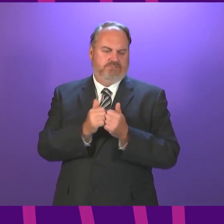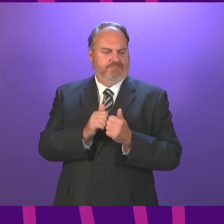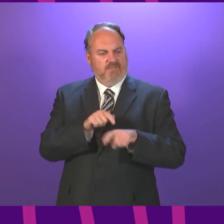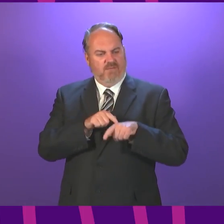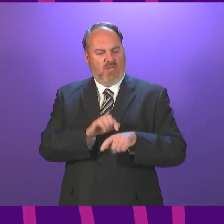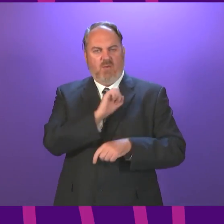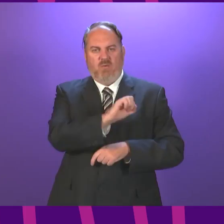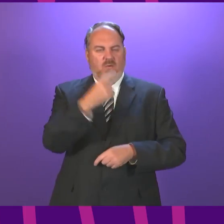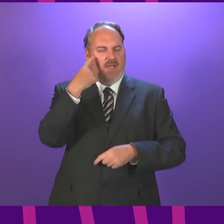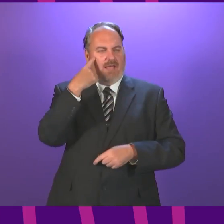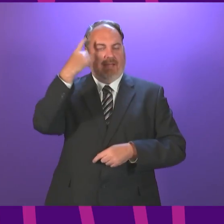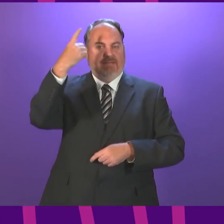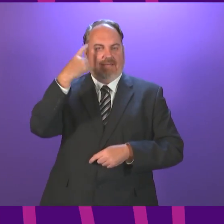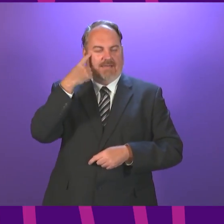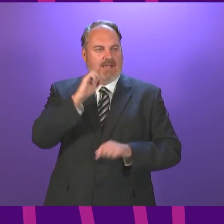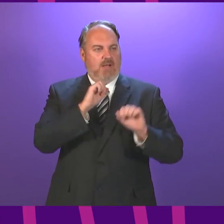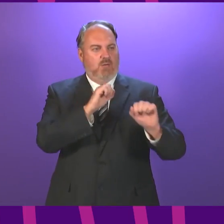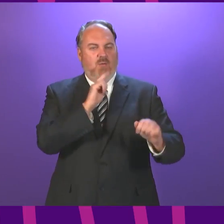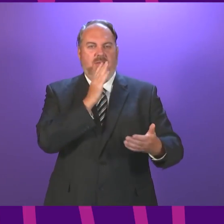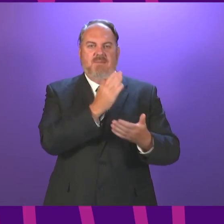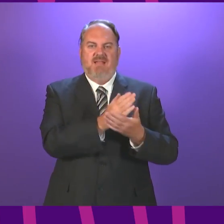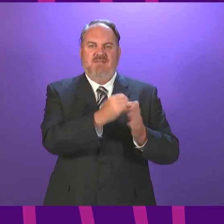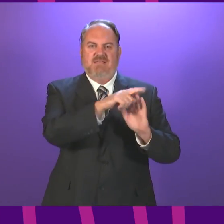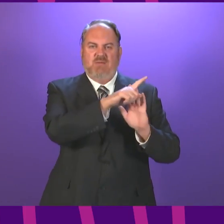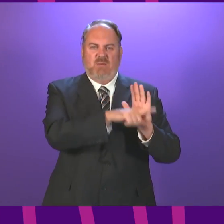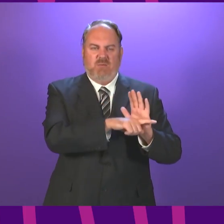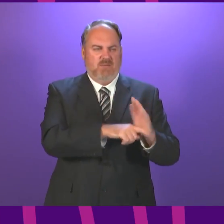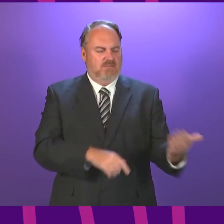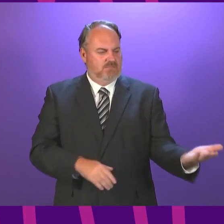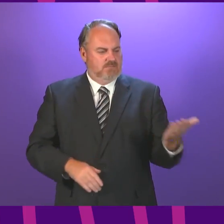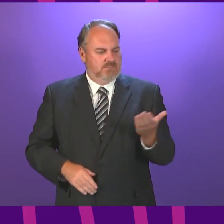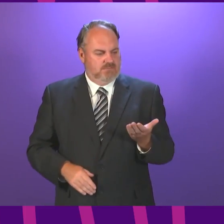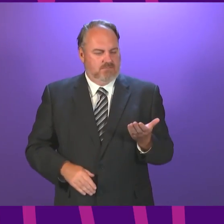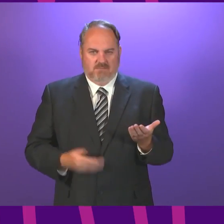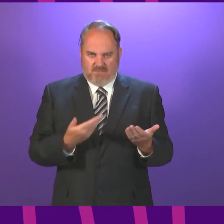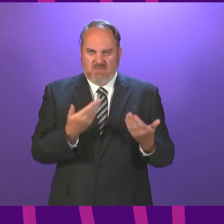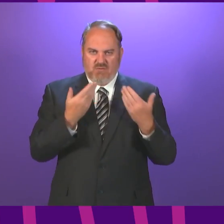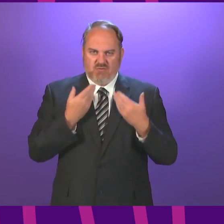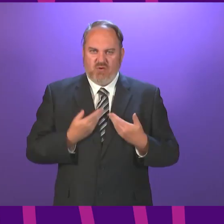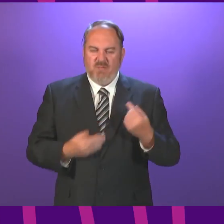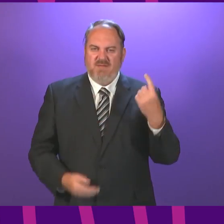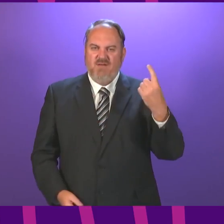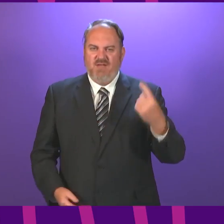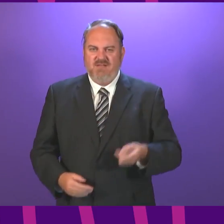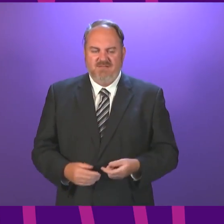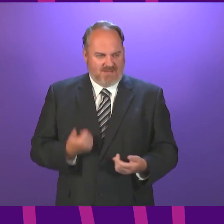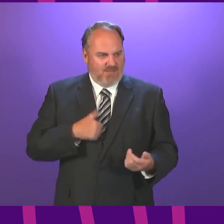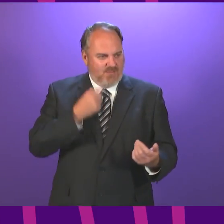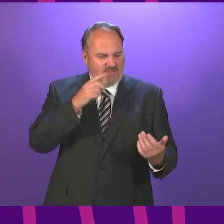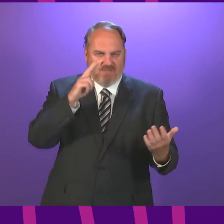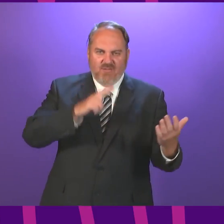ideas and his manifesto commitments. It is imperative that I see the detail of that work.